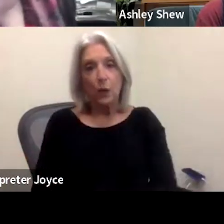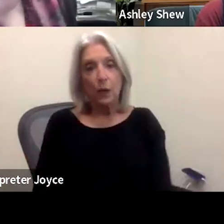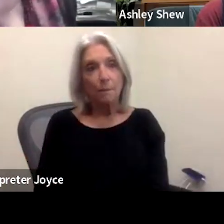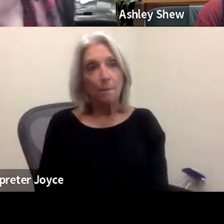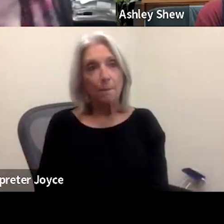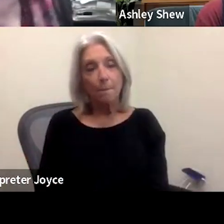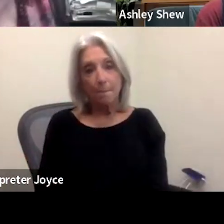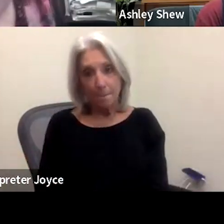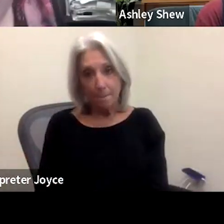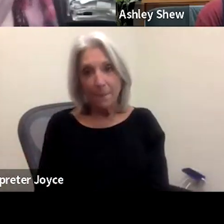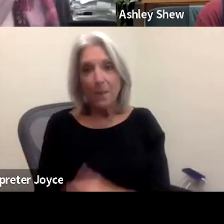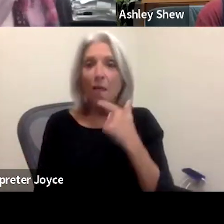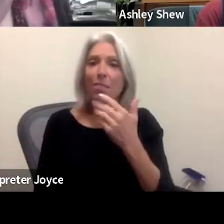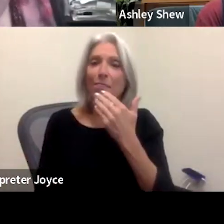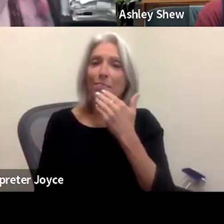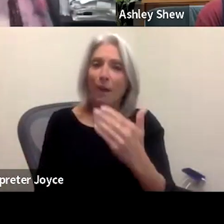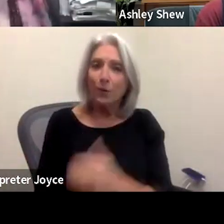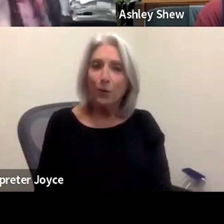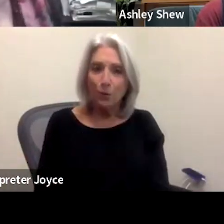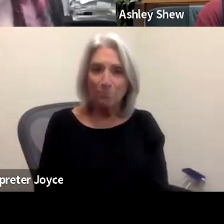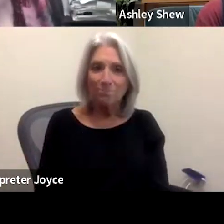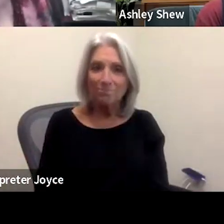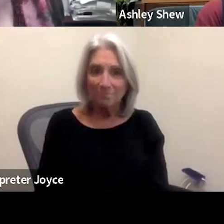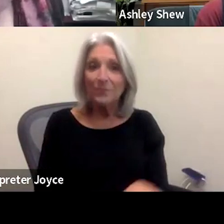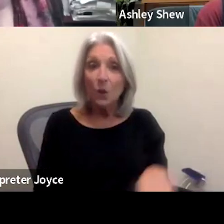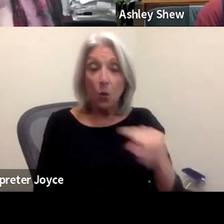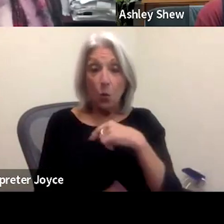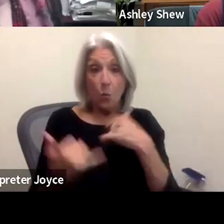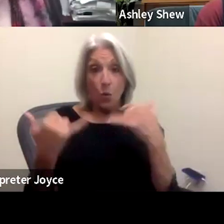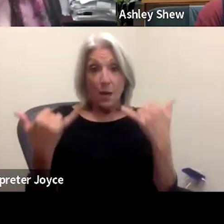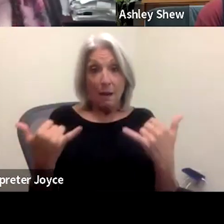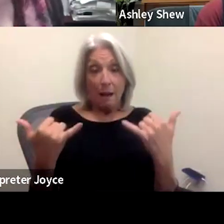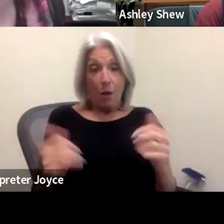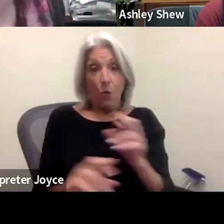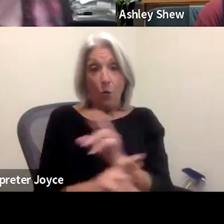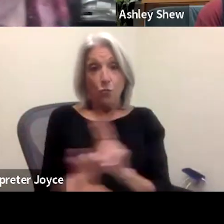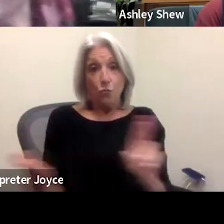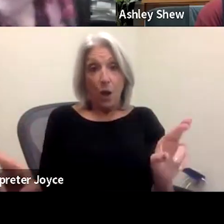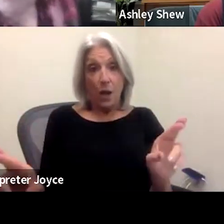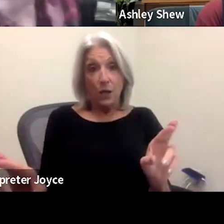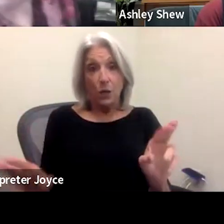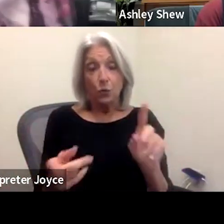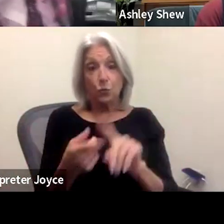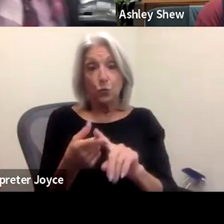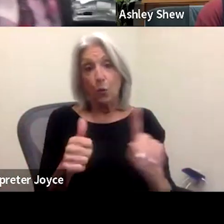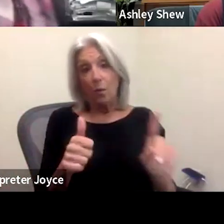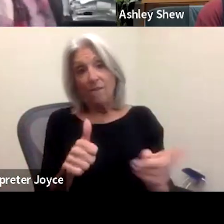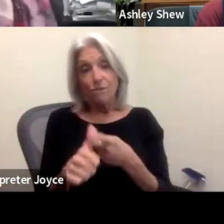Well, thank you, everybody. So we are going to dive right into our first presentation,